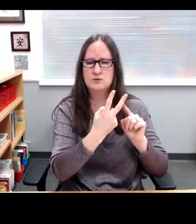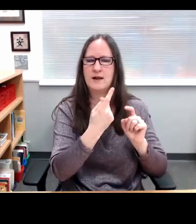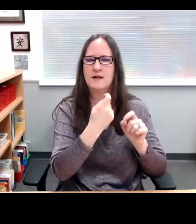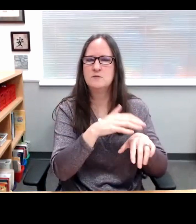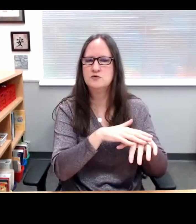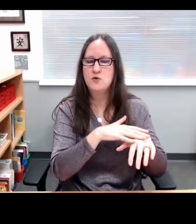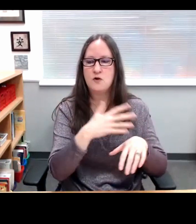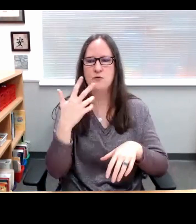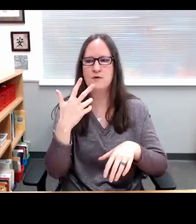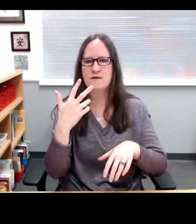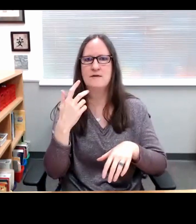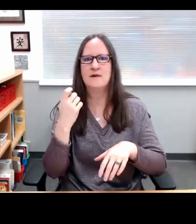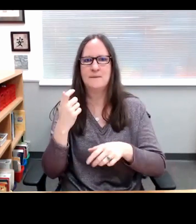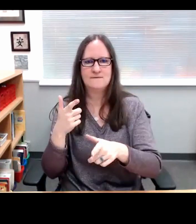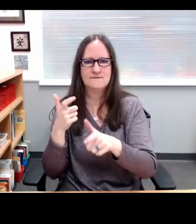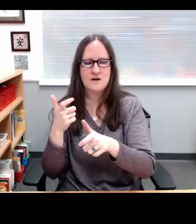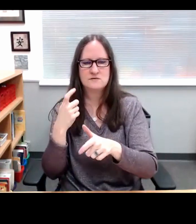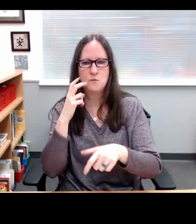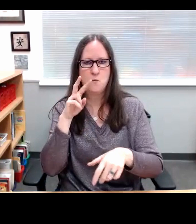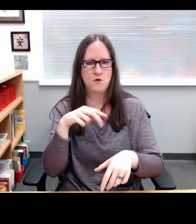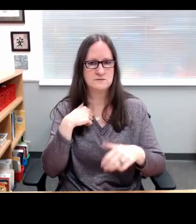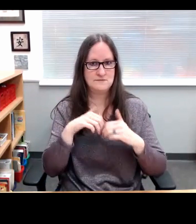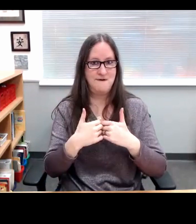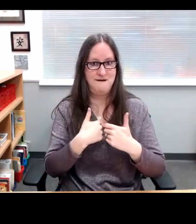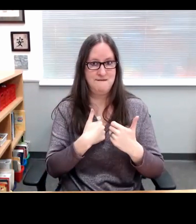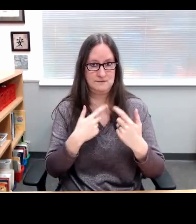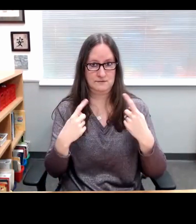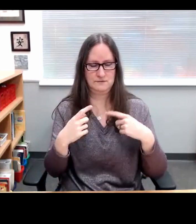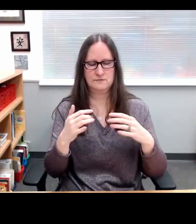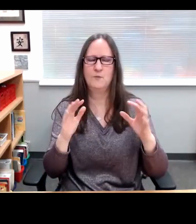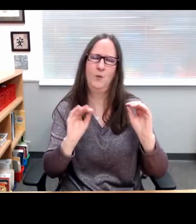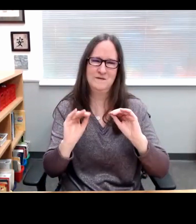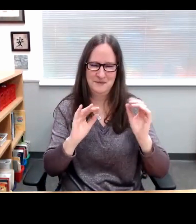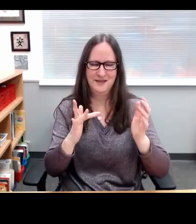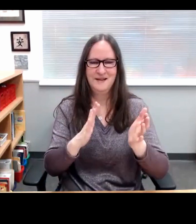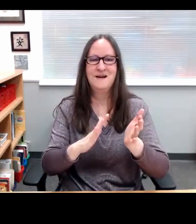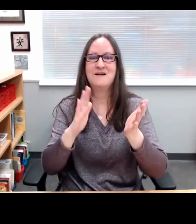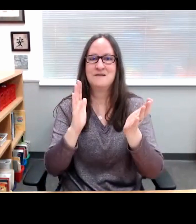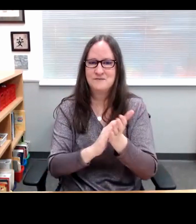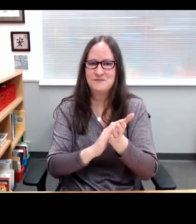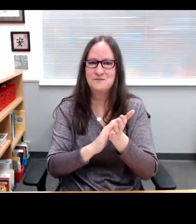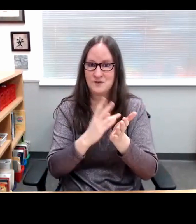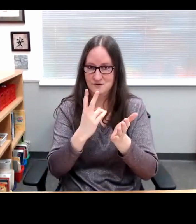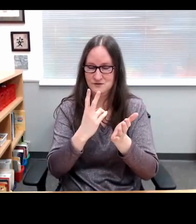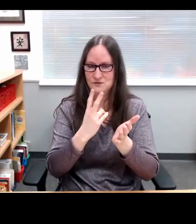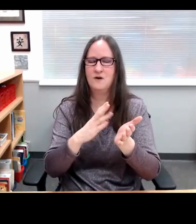3, 2. So two was a little bit slower, and then three was faster. So watch my movement. So it's